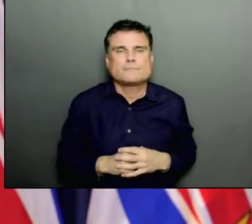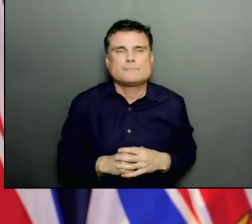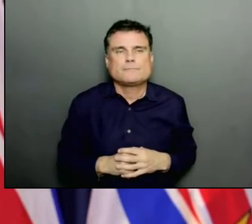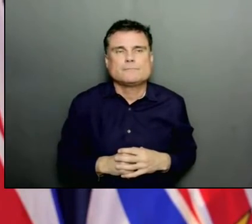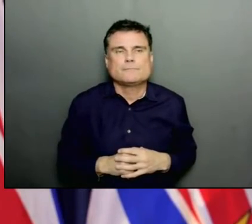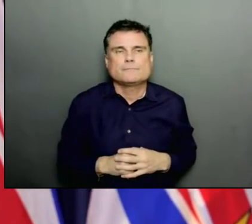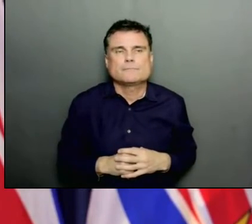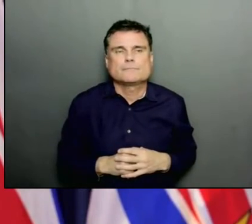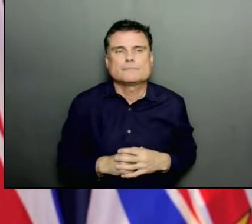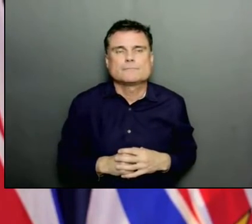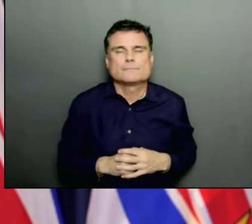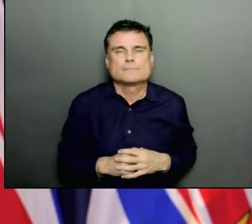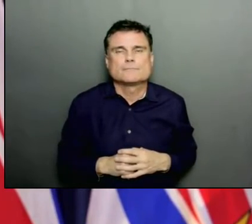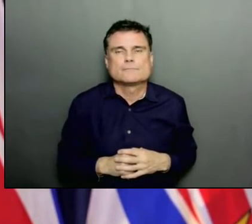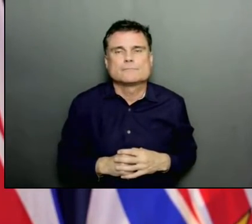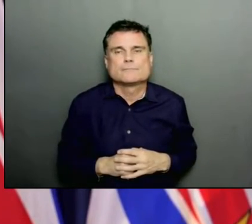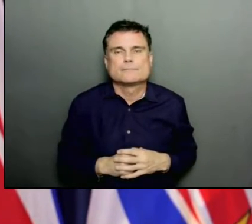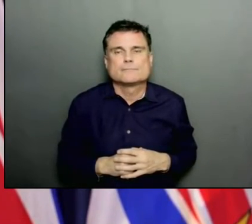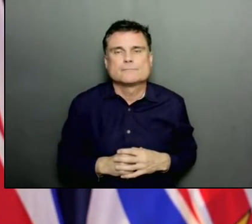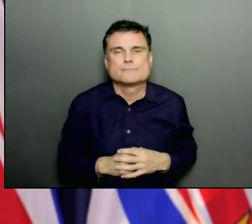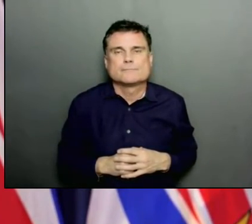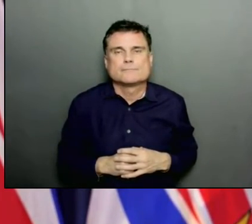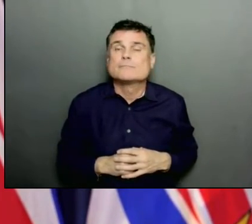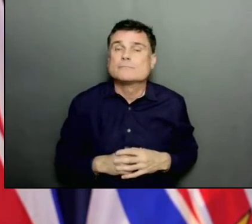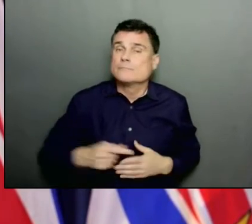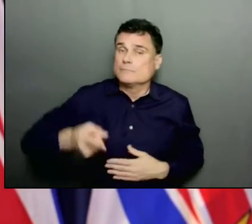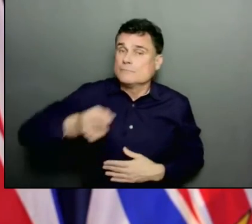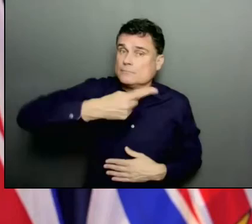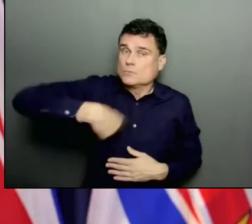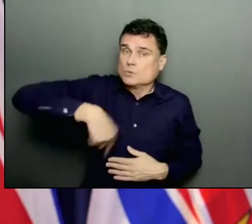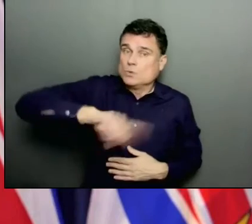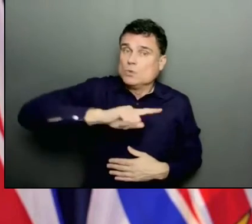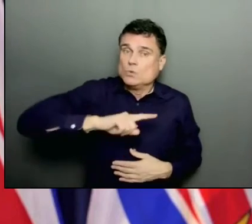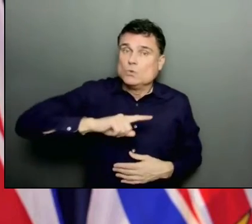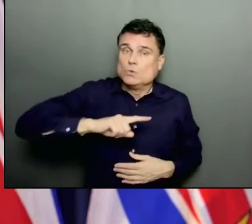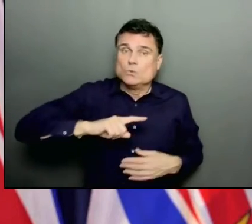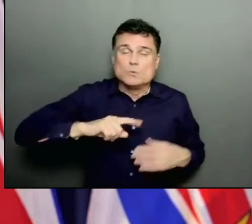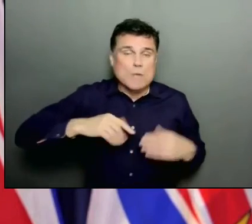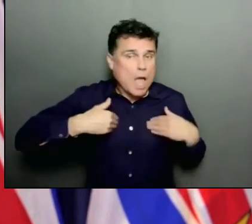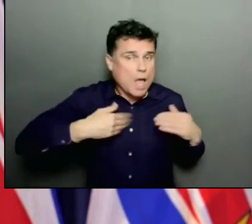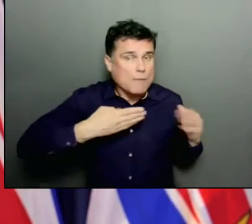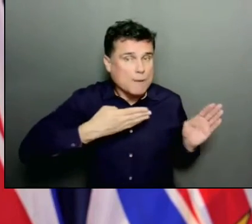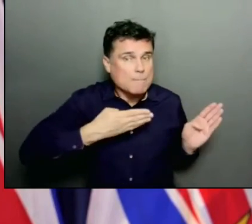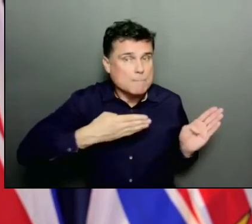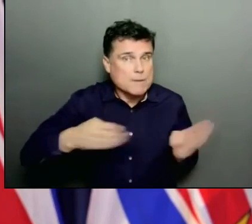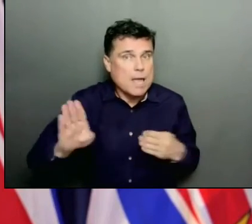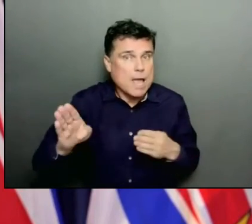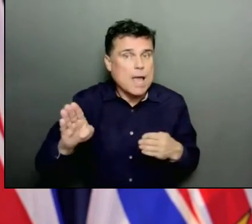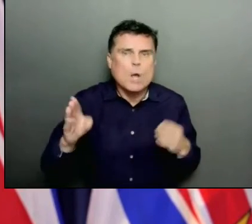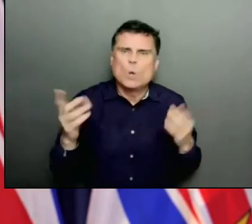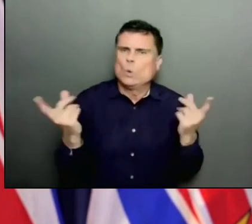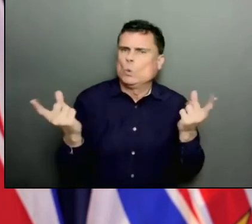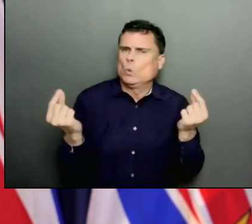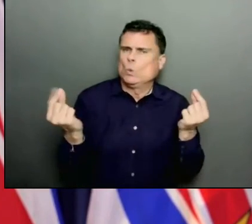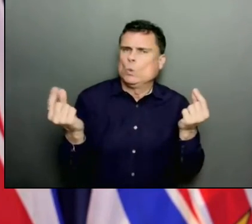Right now that is our situation and our extraordinary teams in our acute care hospitals are doing a very good job of